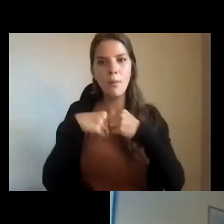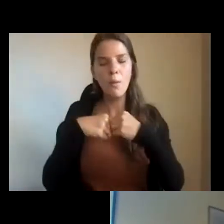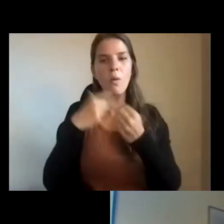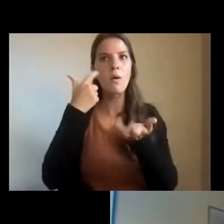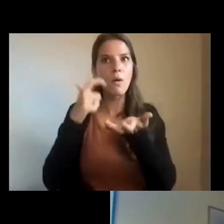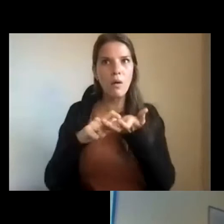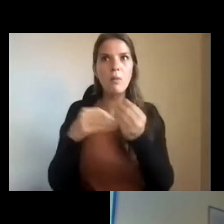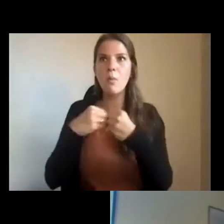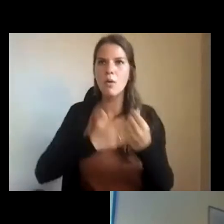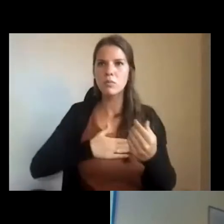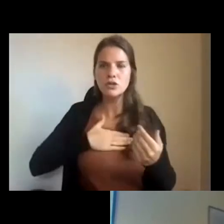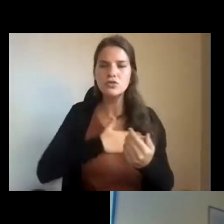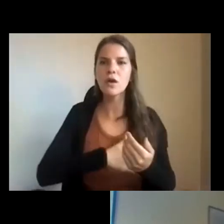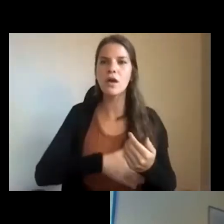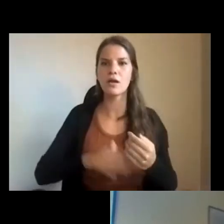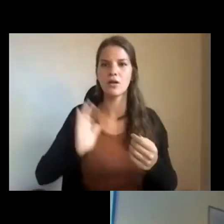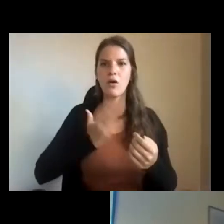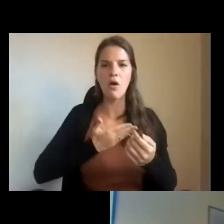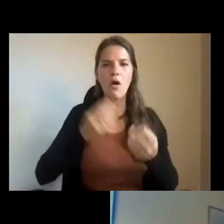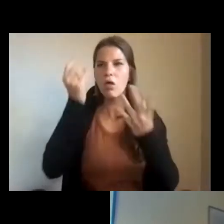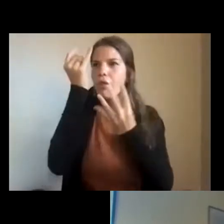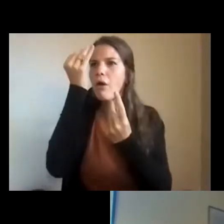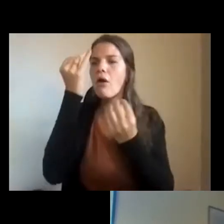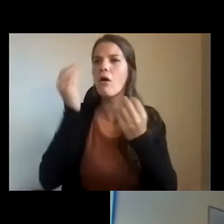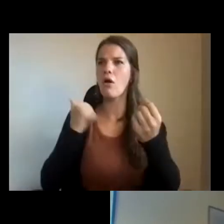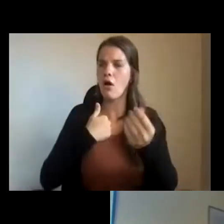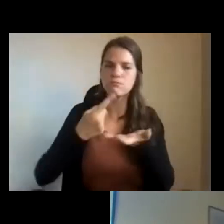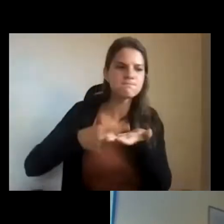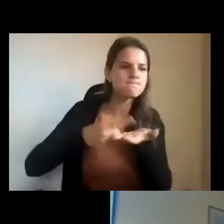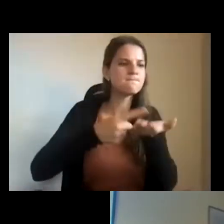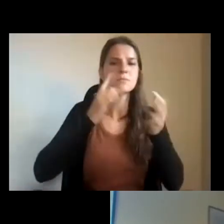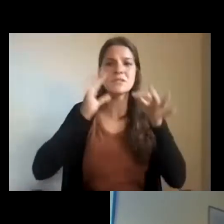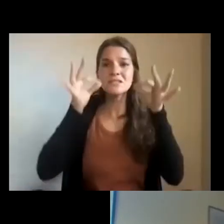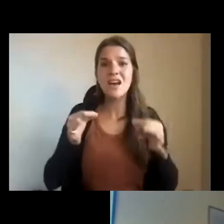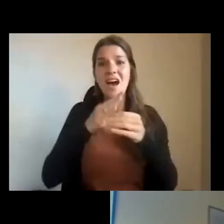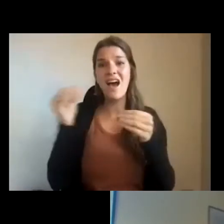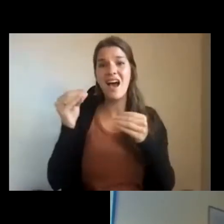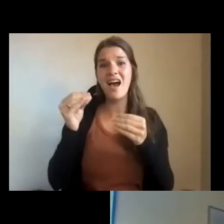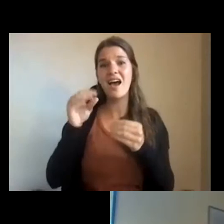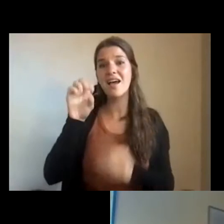for the thoughtfulness and the decision-making, and the principled leadership of Sarah Manglesdorf.